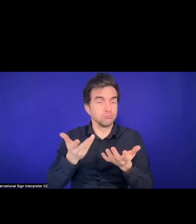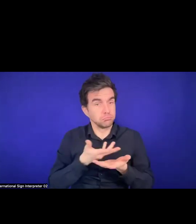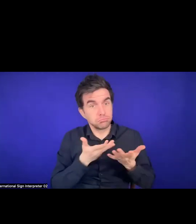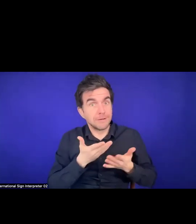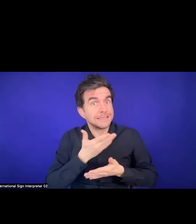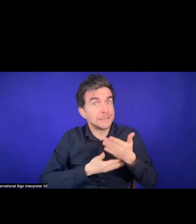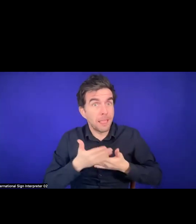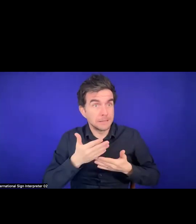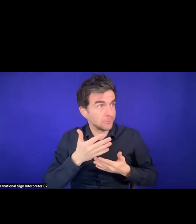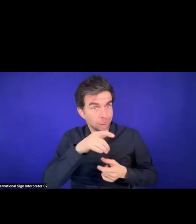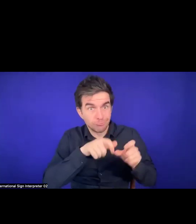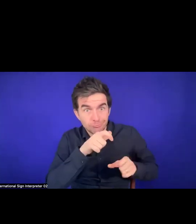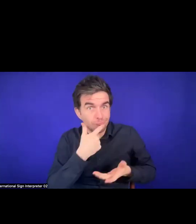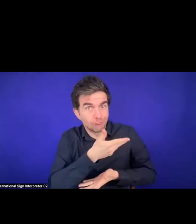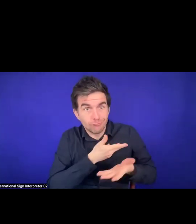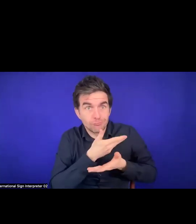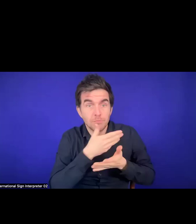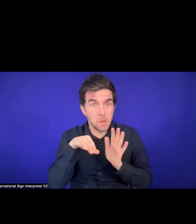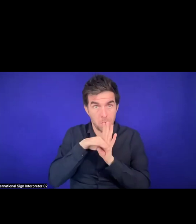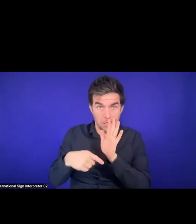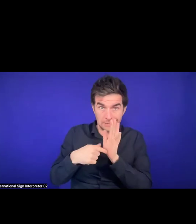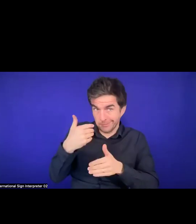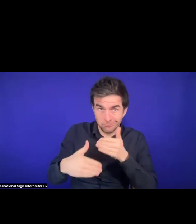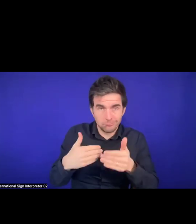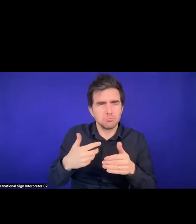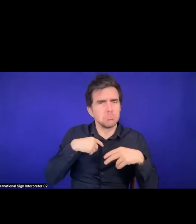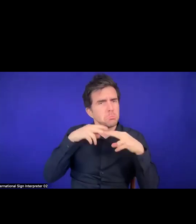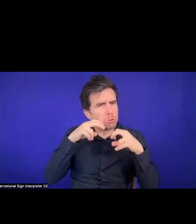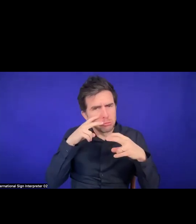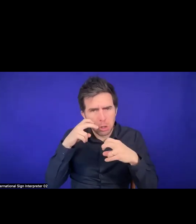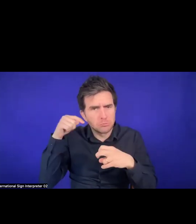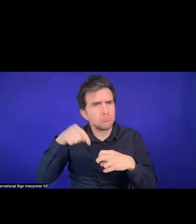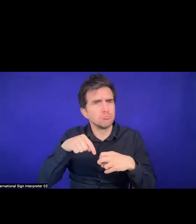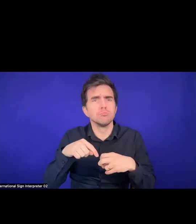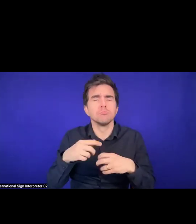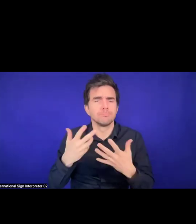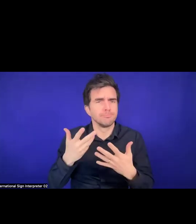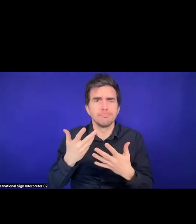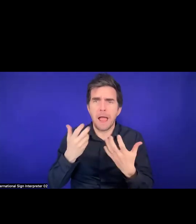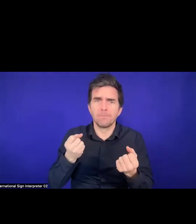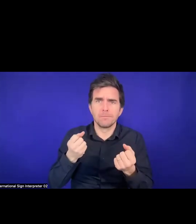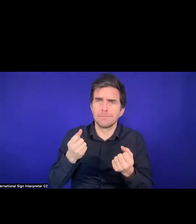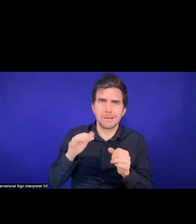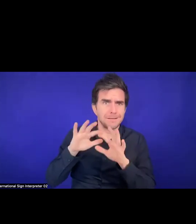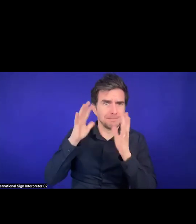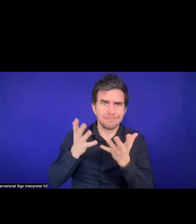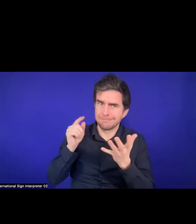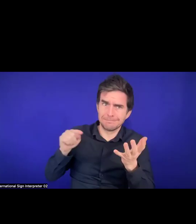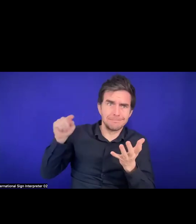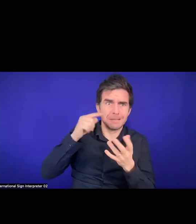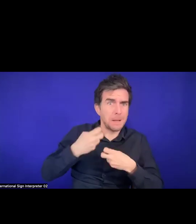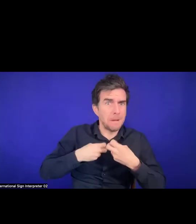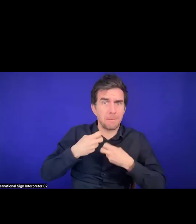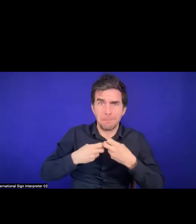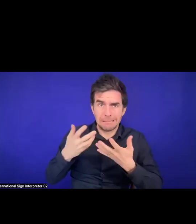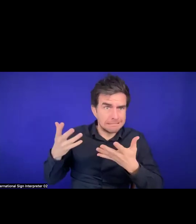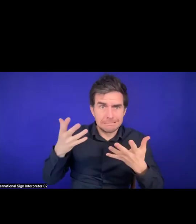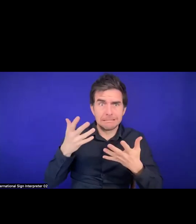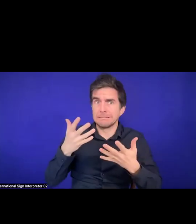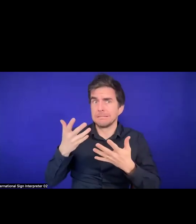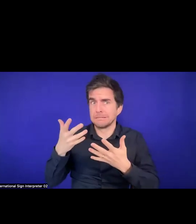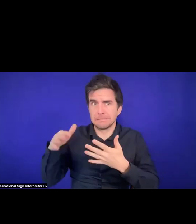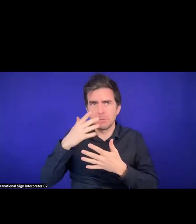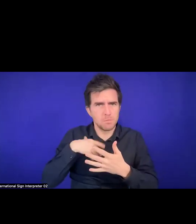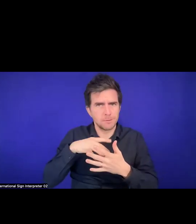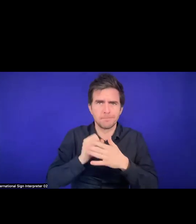you develop tackles real world problems and chiefs maximum social impact. Thank you.